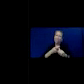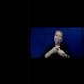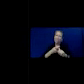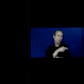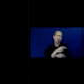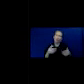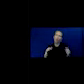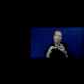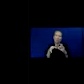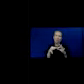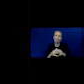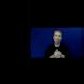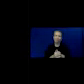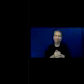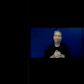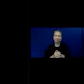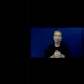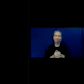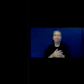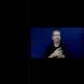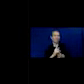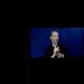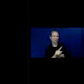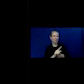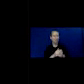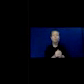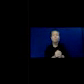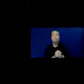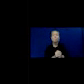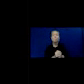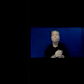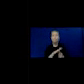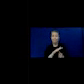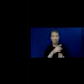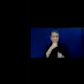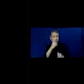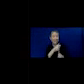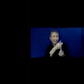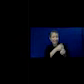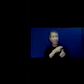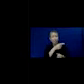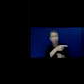Okay. Next we will move into each of you have a chance to go through a case study with specific